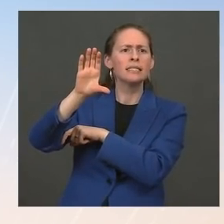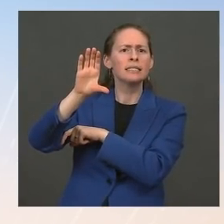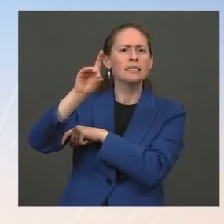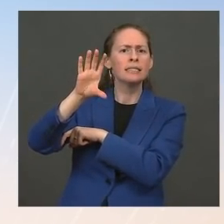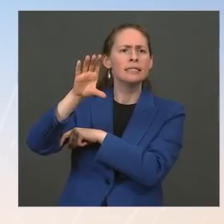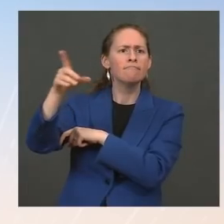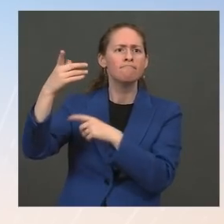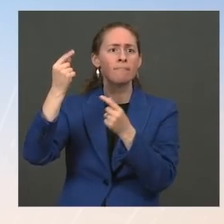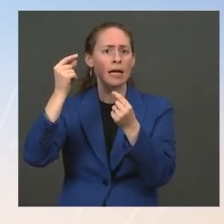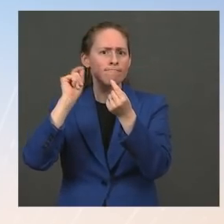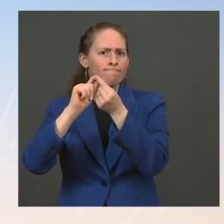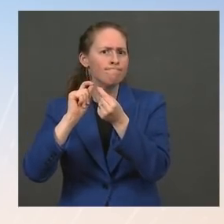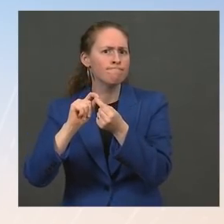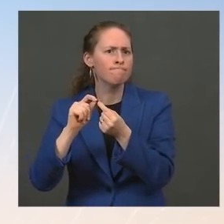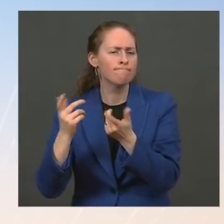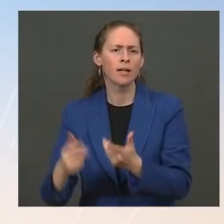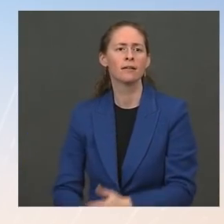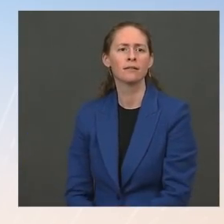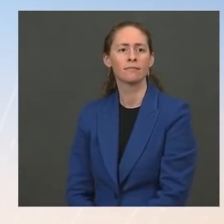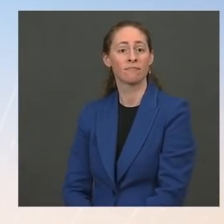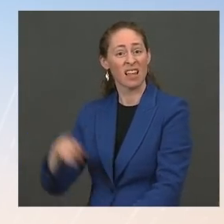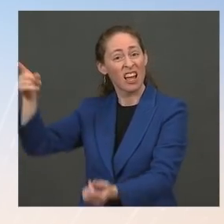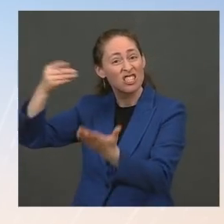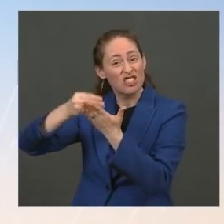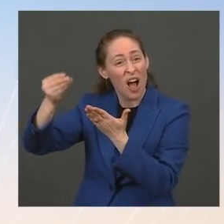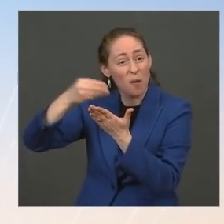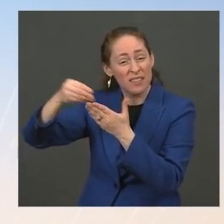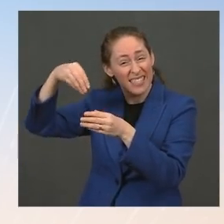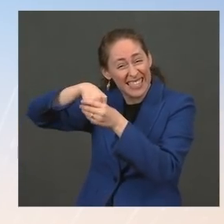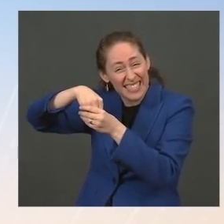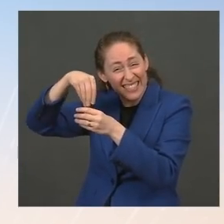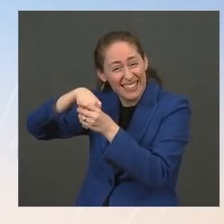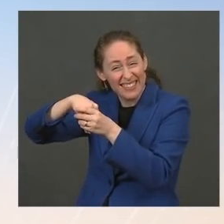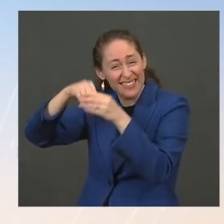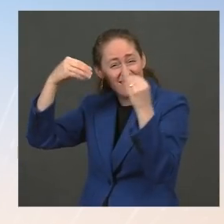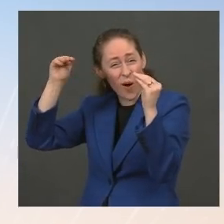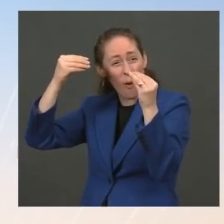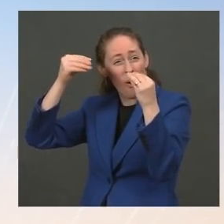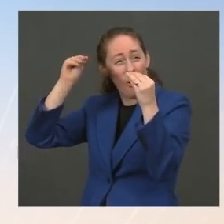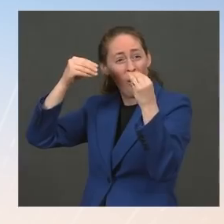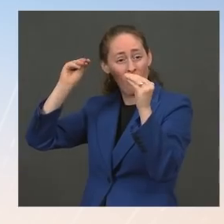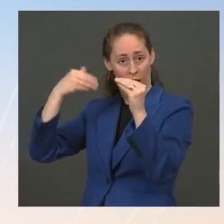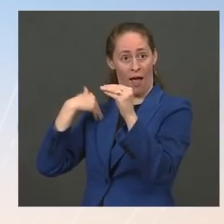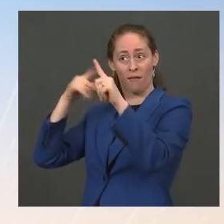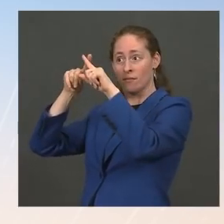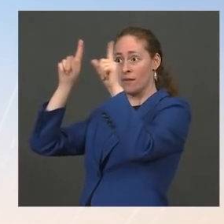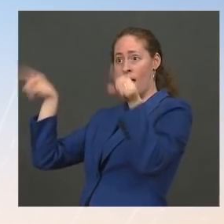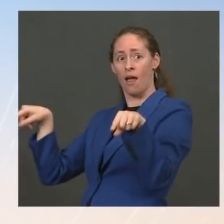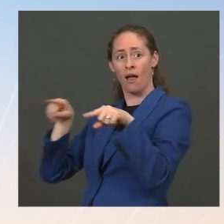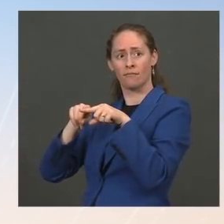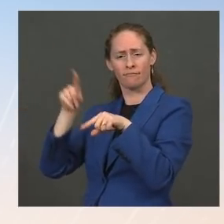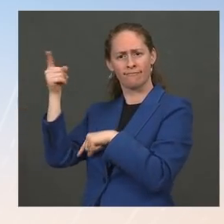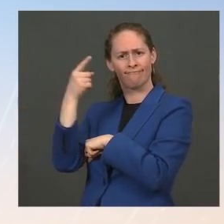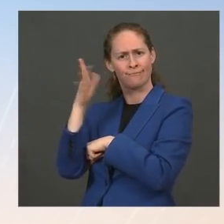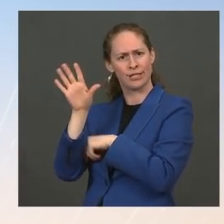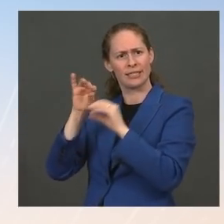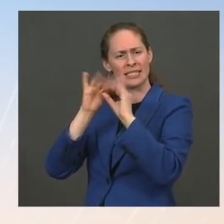The Press: He was shopping in a store. And on the glass outside, it said "face covering required," and we could see him inside and his face was uncovered.